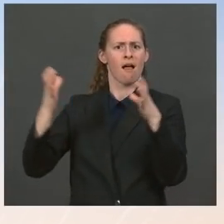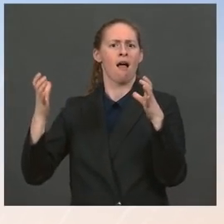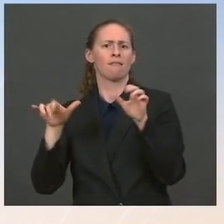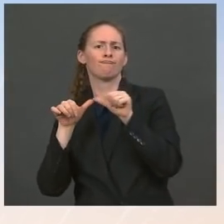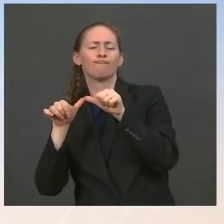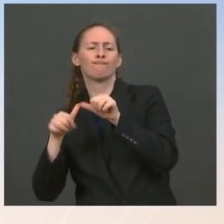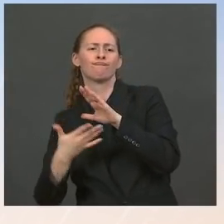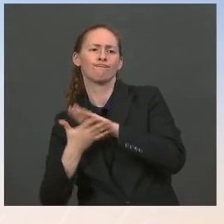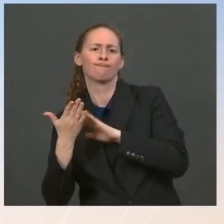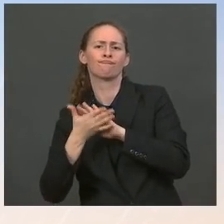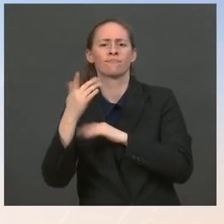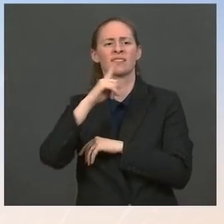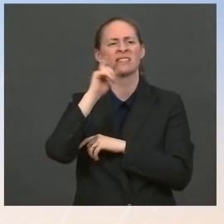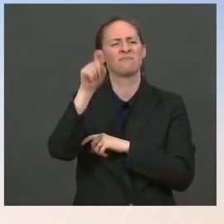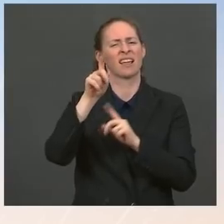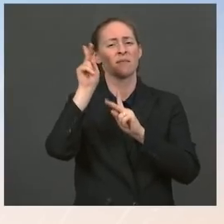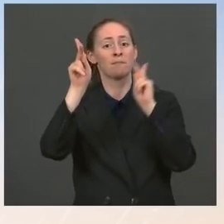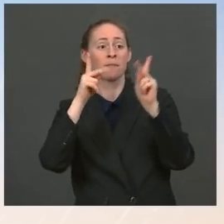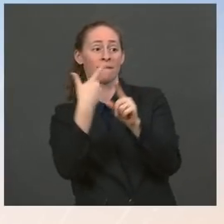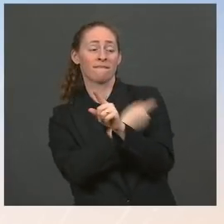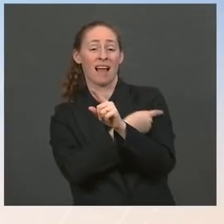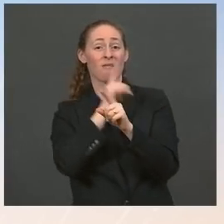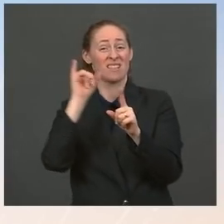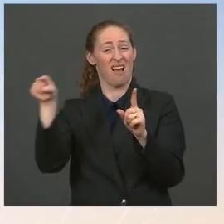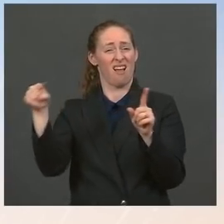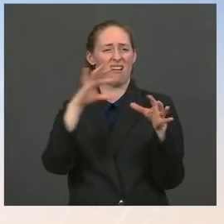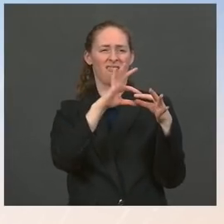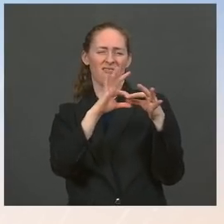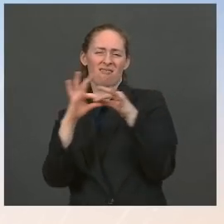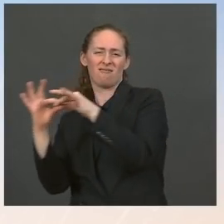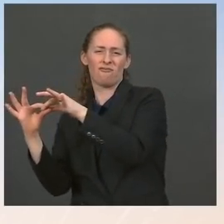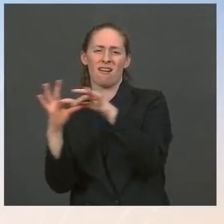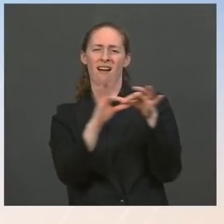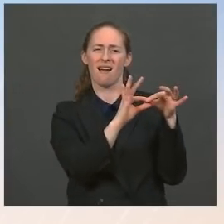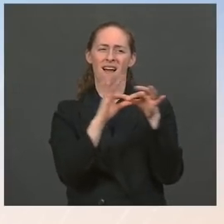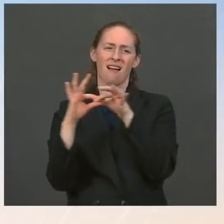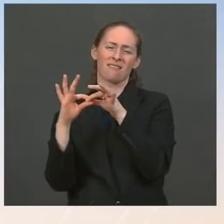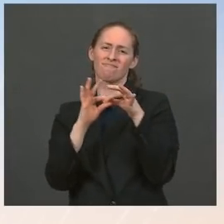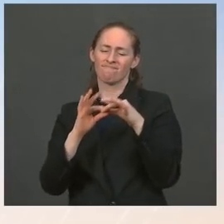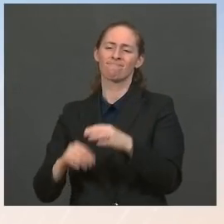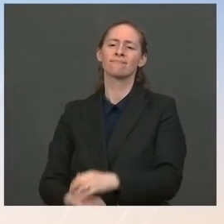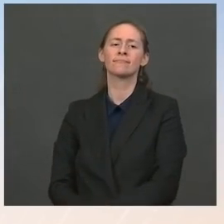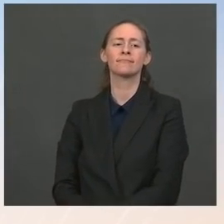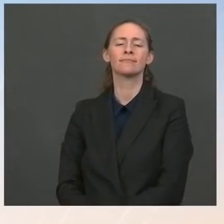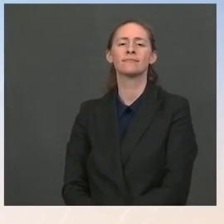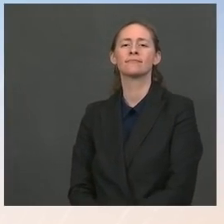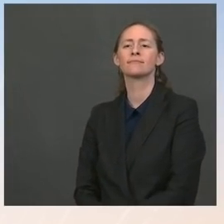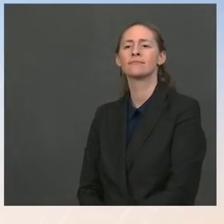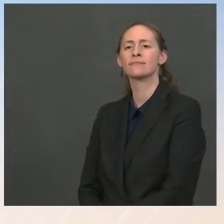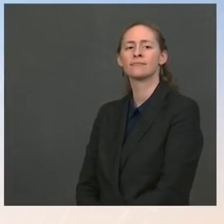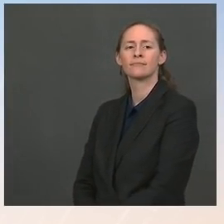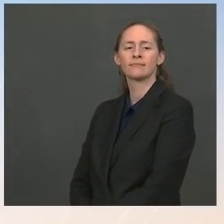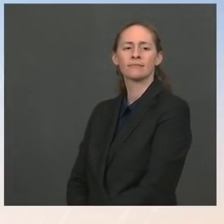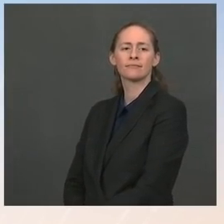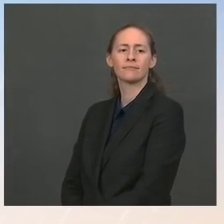And so that's -- that's the important thing to remember. The Press: Karine, can I follow up on vaccinations? Ms. Jean-Pierre: Sure. The Press: Kansas Governor Laura Kelly, a Democrat,